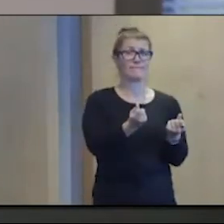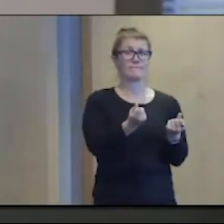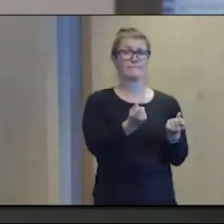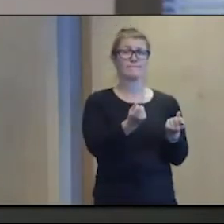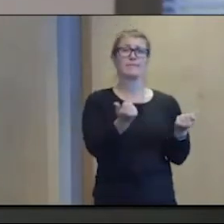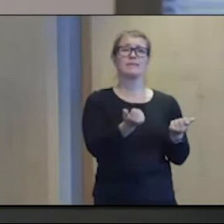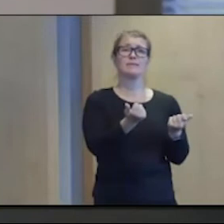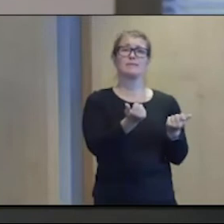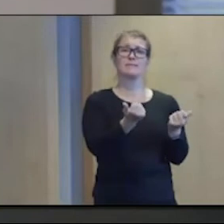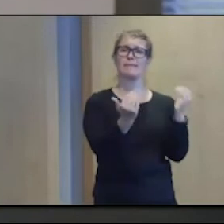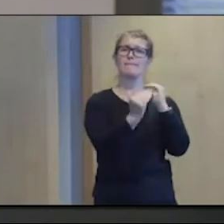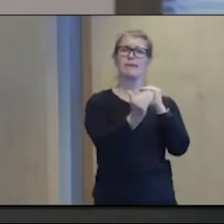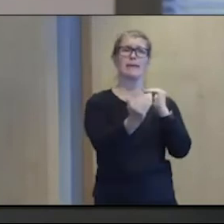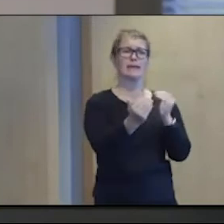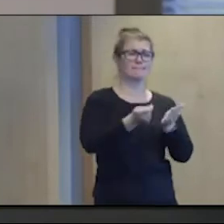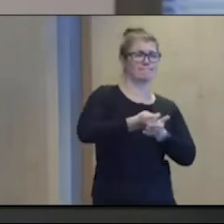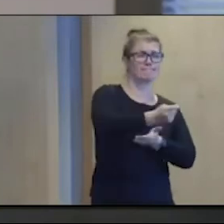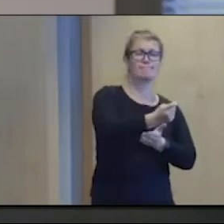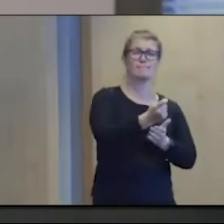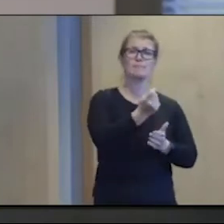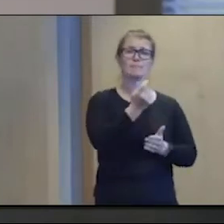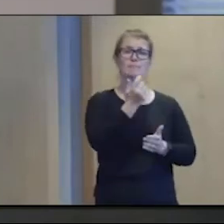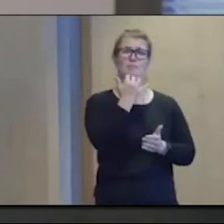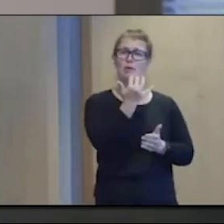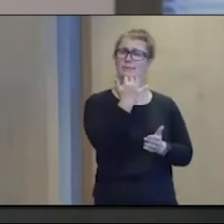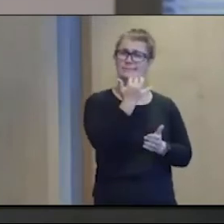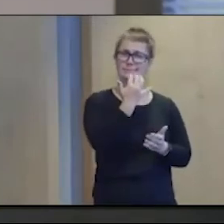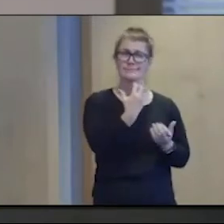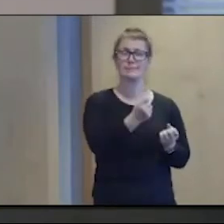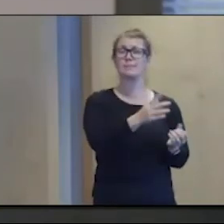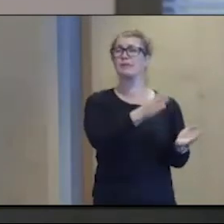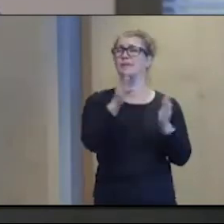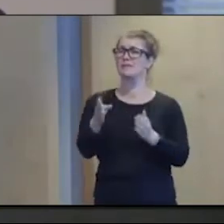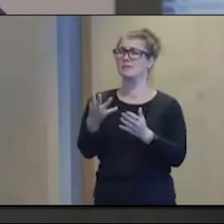electricity, but when we go to the regulator and say well we need to build a stronger tower because